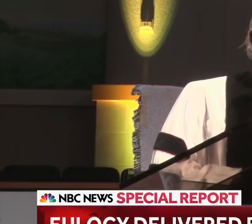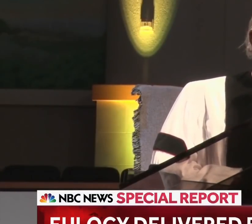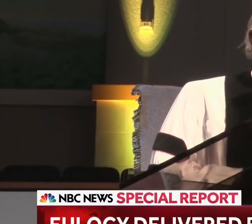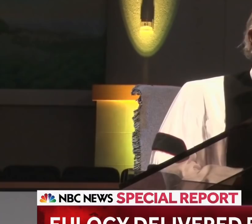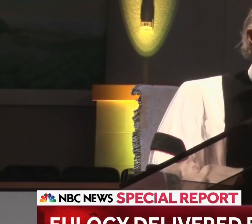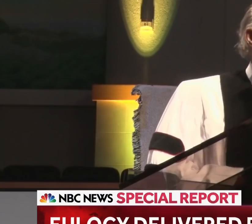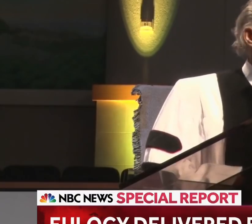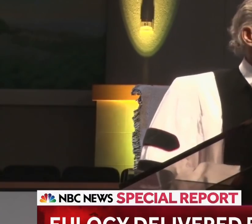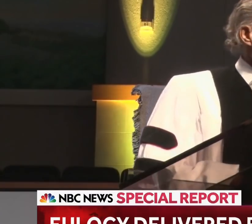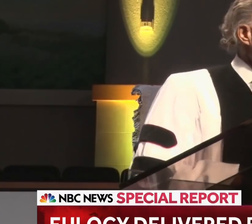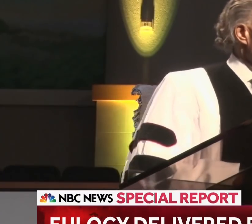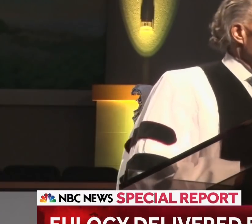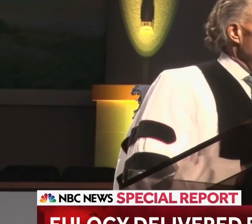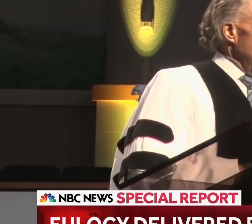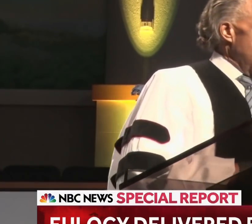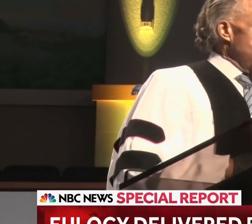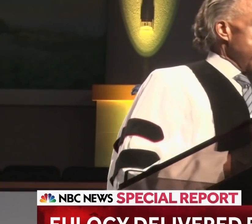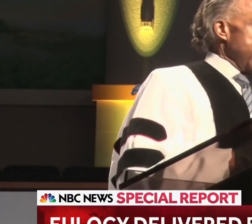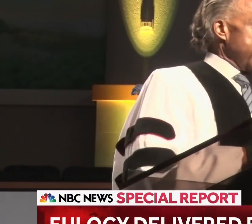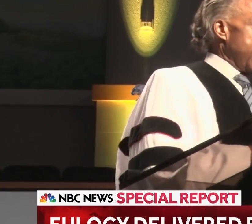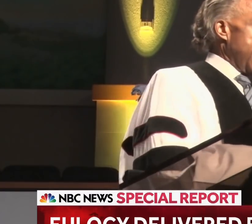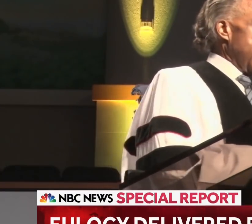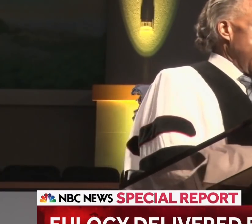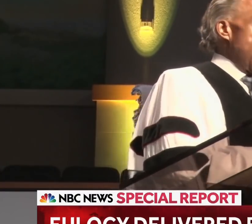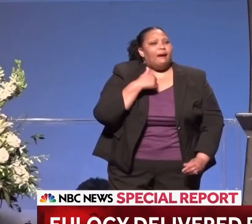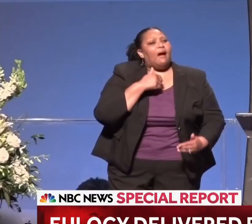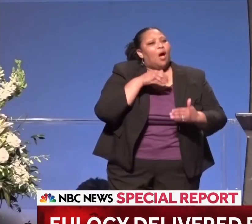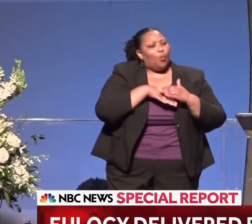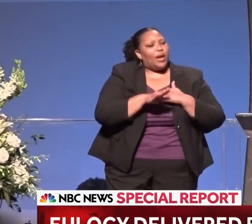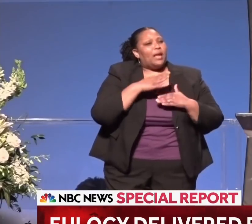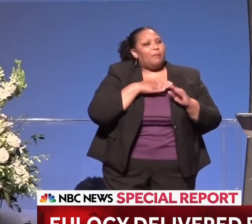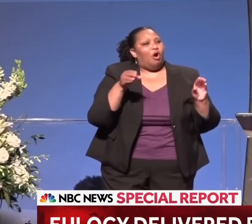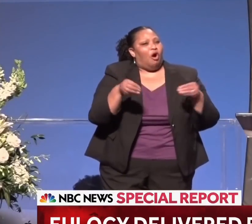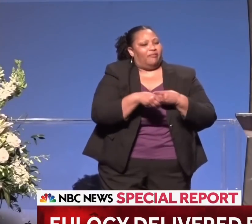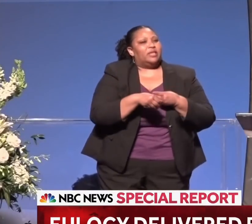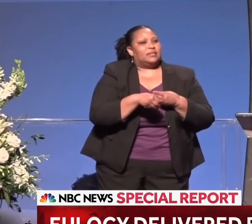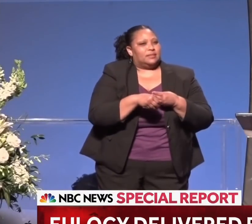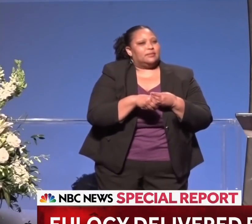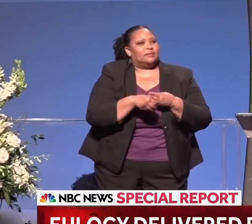LITTLE BOY, I ALWAYS HAD TO SAY SOMETHING TO SAY. SOMETHING TO SAY.